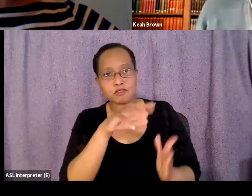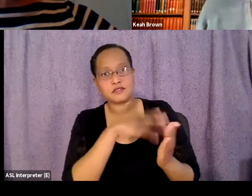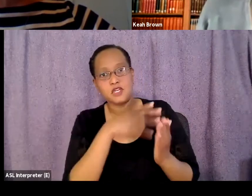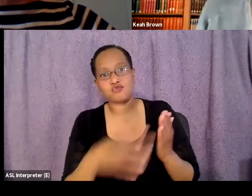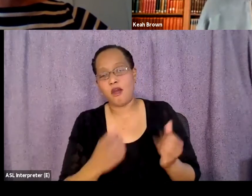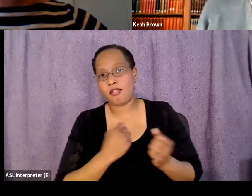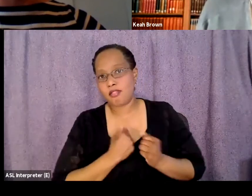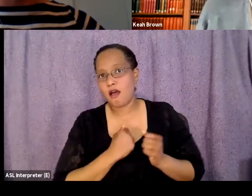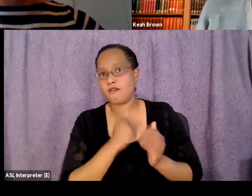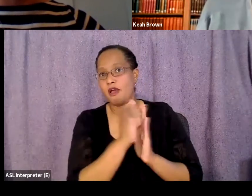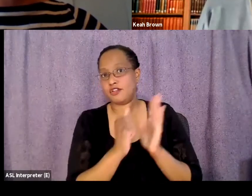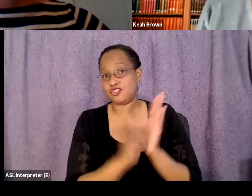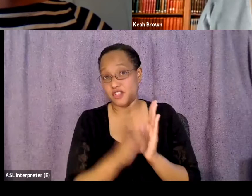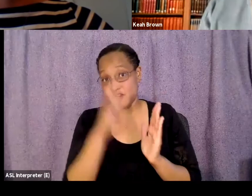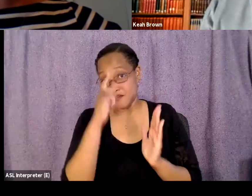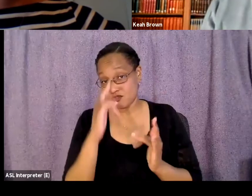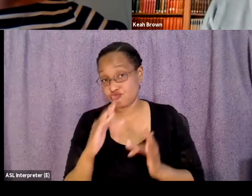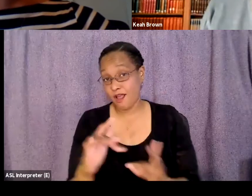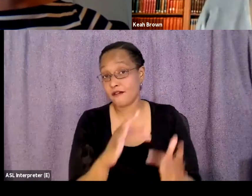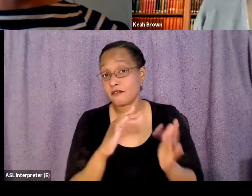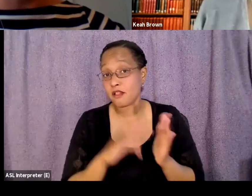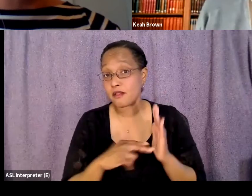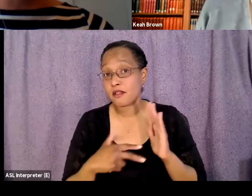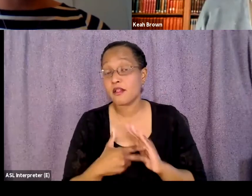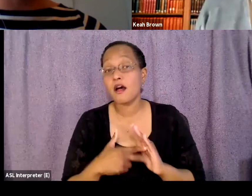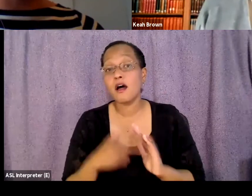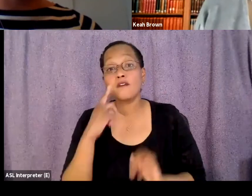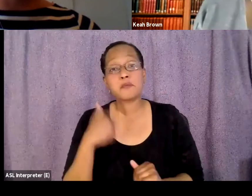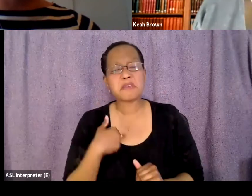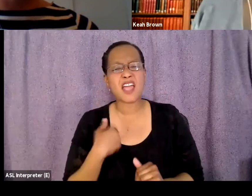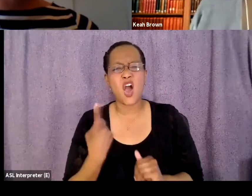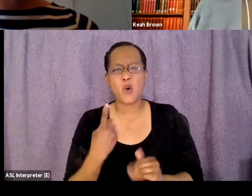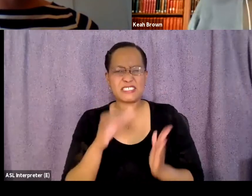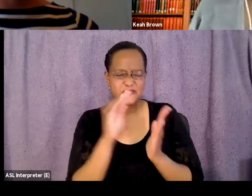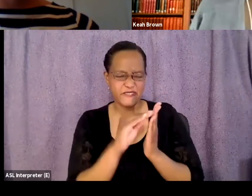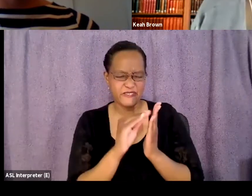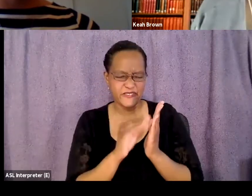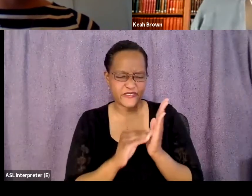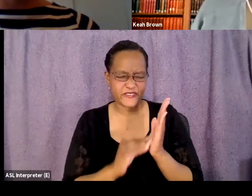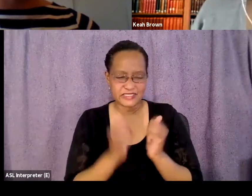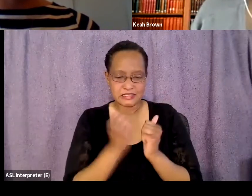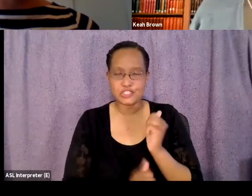Keah Brown: When I travel So for me I'm scheduling things down hour by hour so in the morning